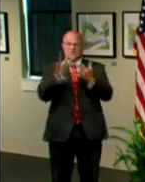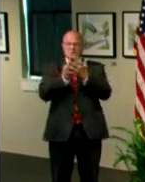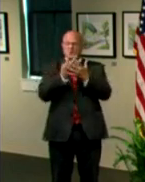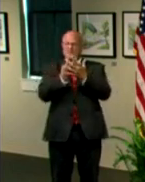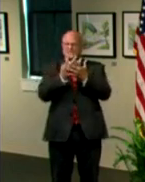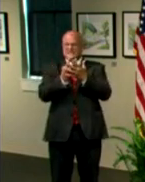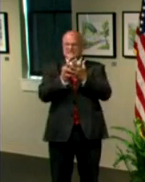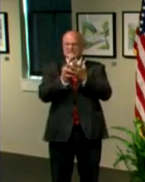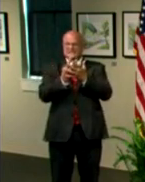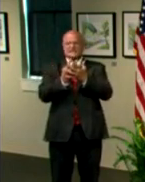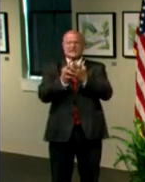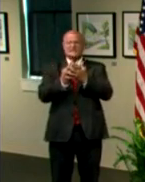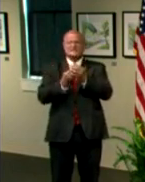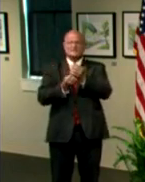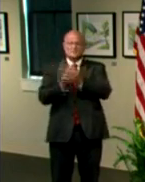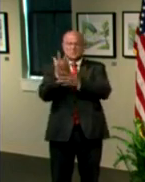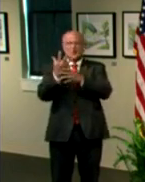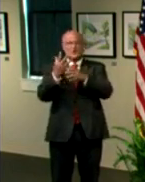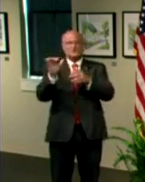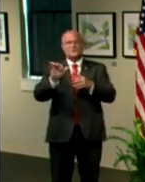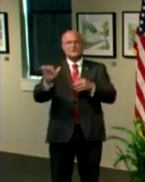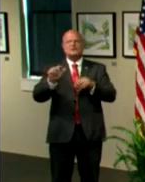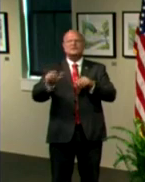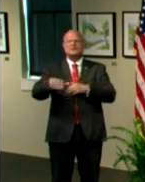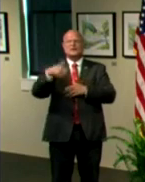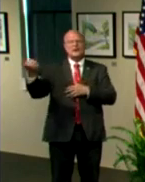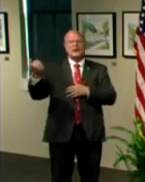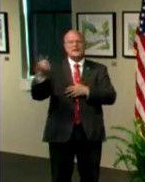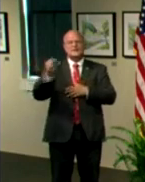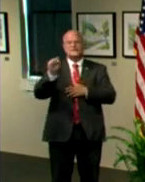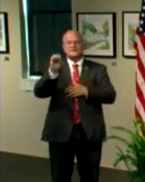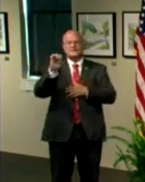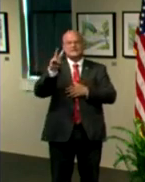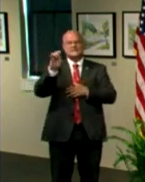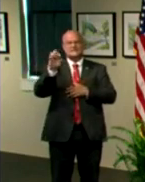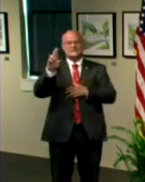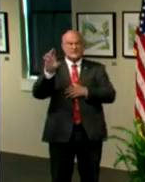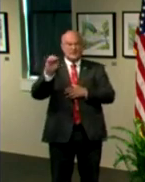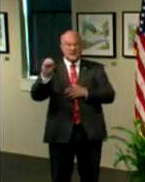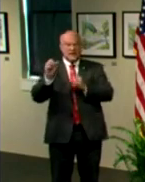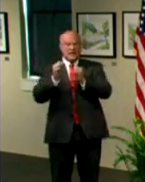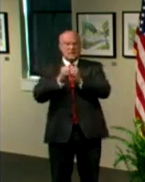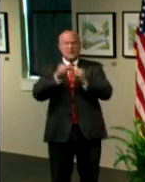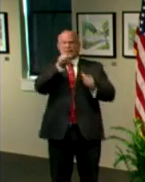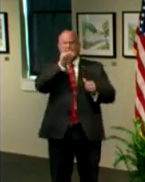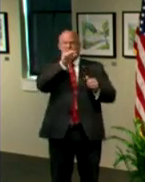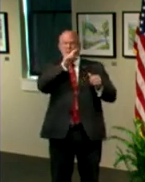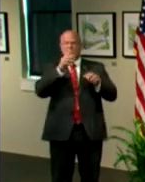AT THE OTHER AREAS, THE NEXT ONE IS SOUTHWEST THAT YOU HAD A COUPLE PRISON FACILITIES IN